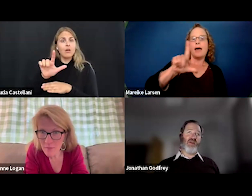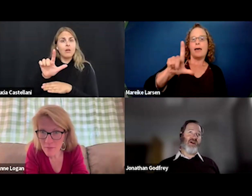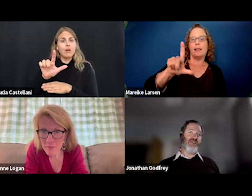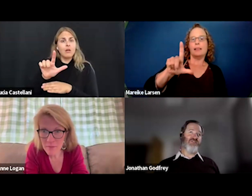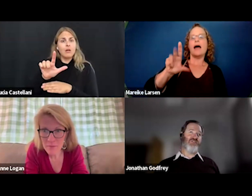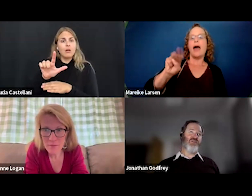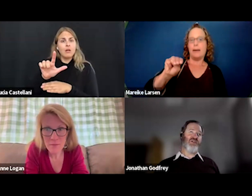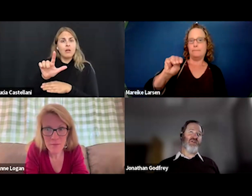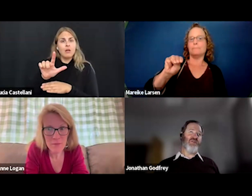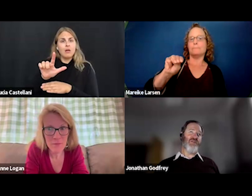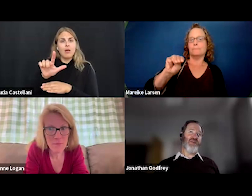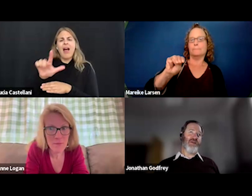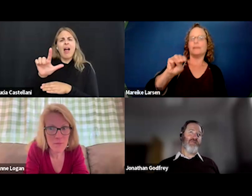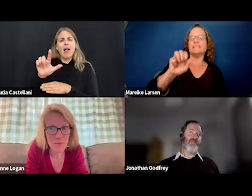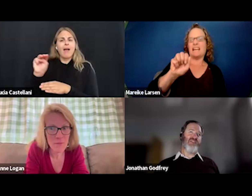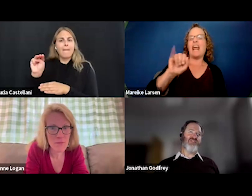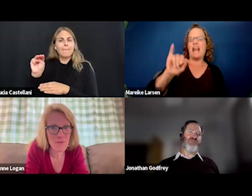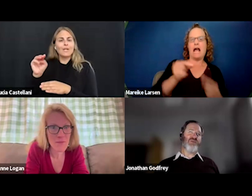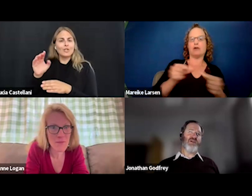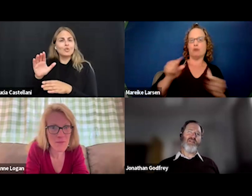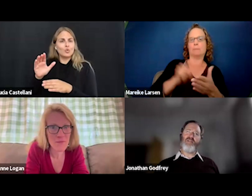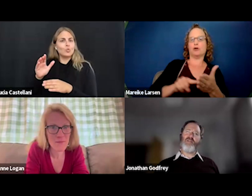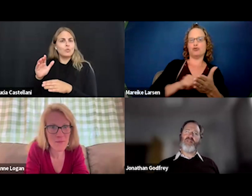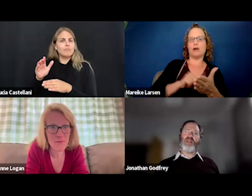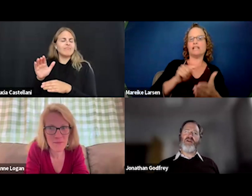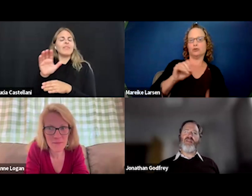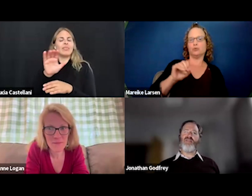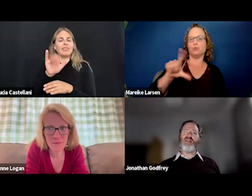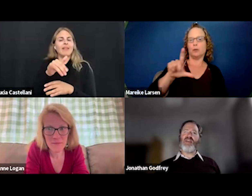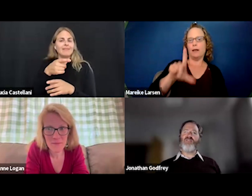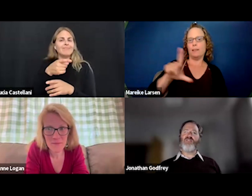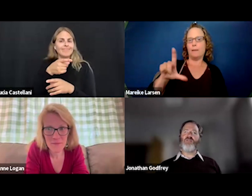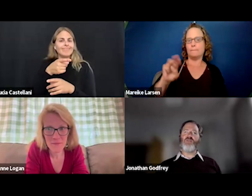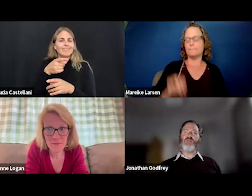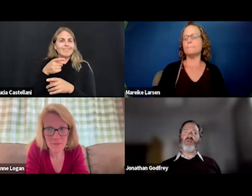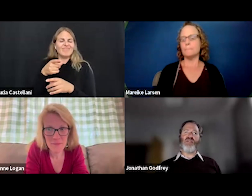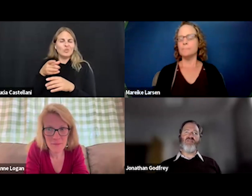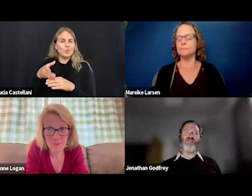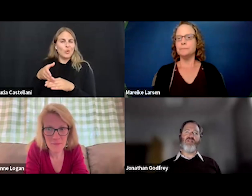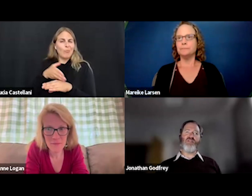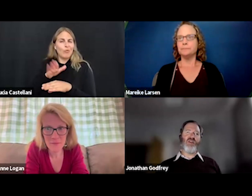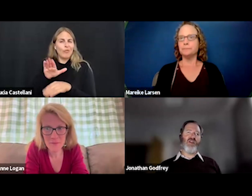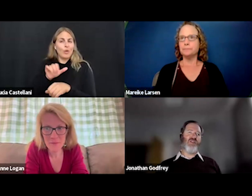I do, though, make sure that I say to my students,